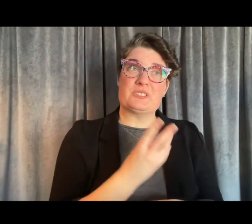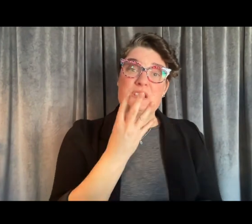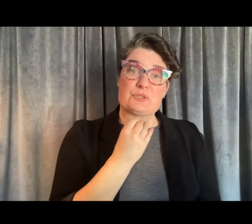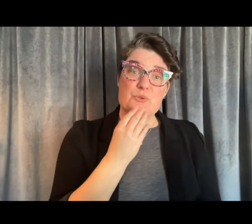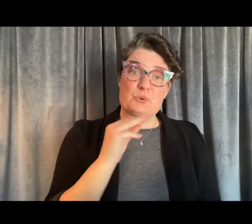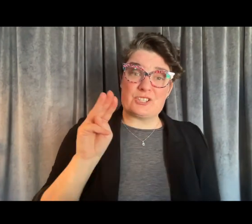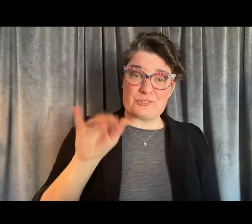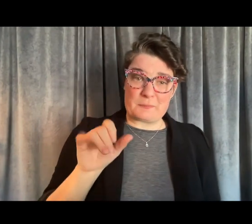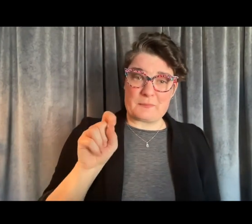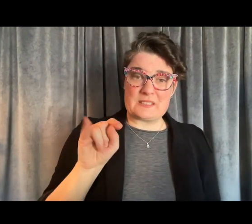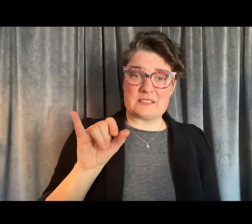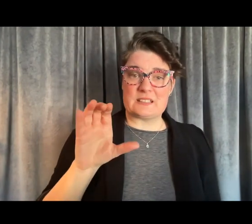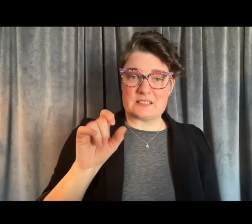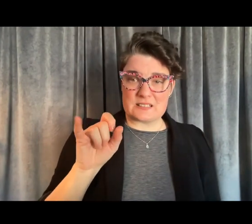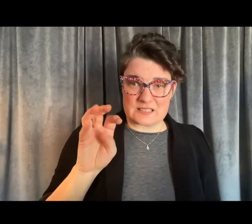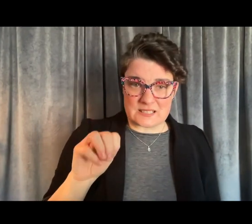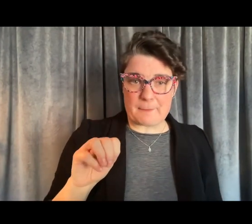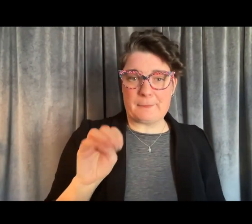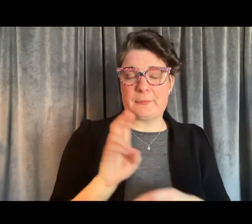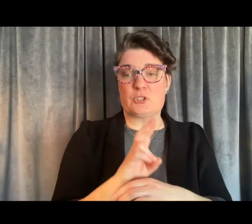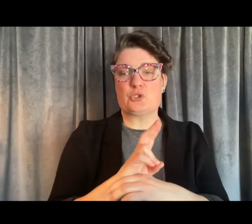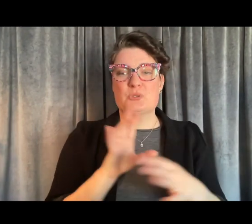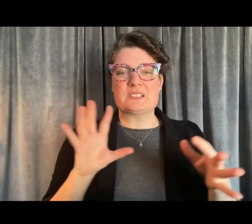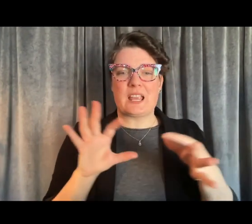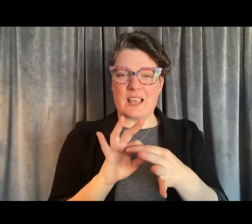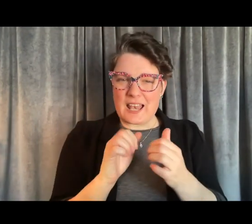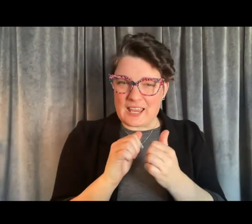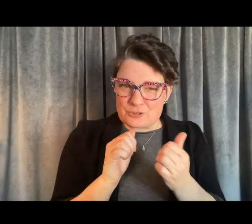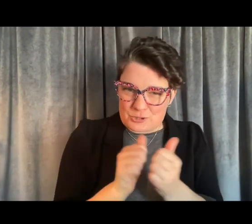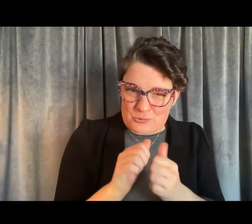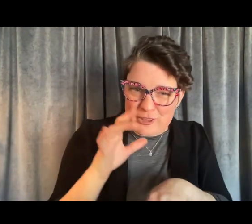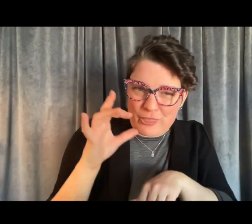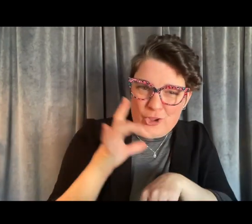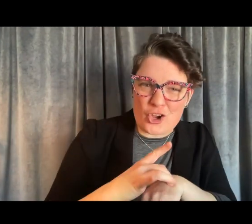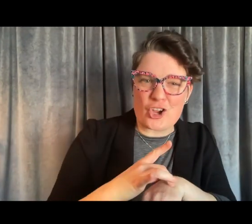and using a connection with the earth and having a relationship with